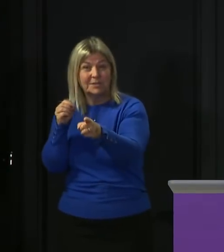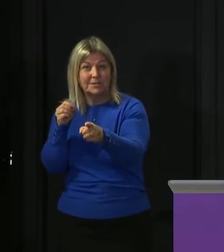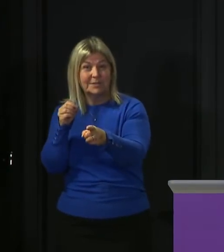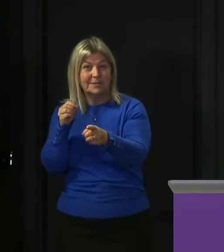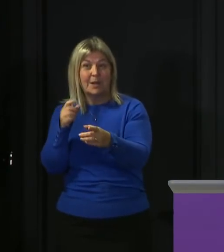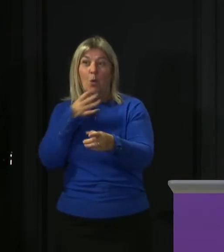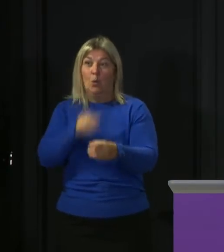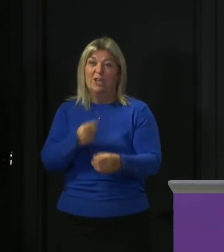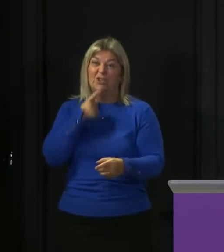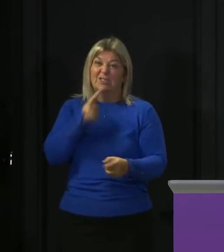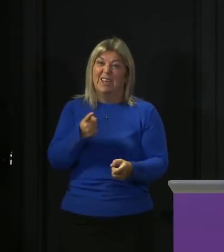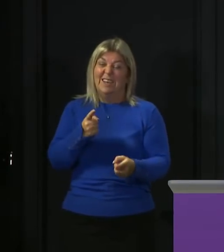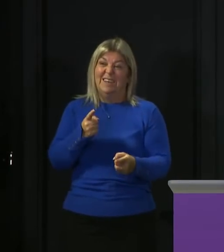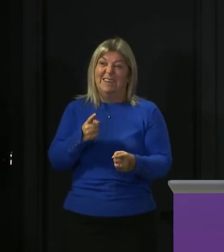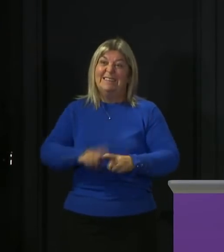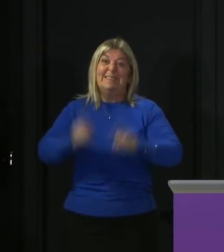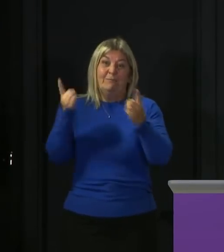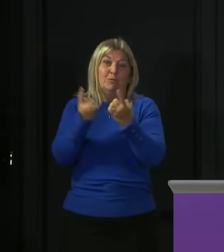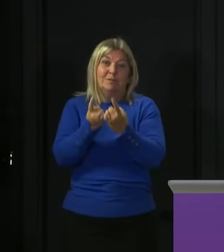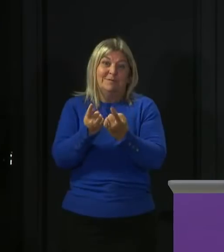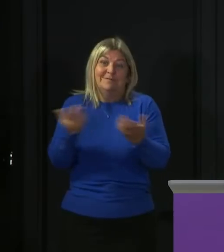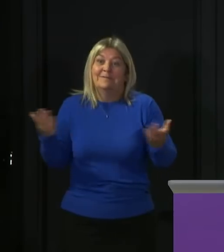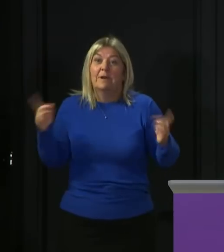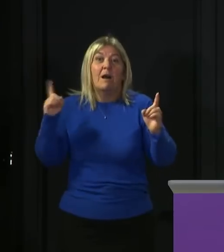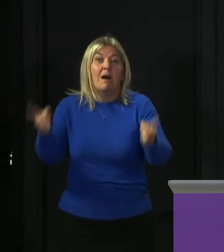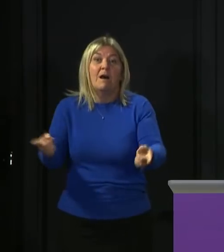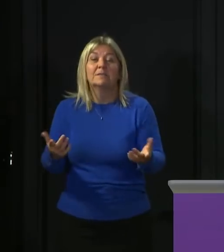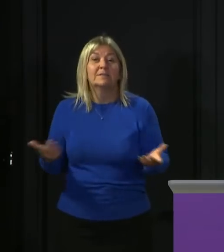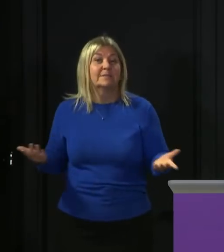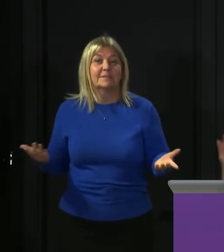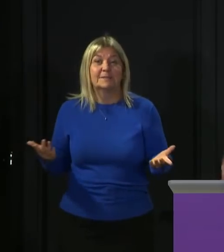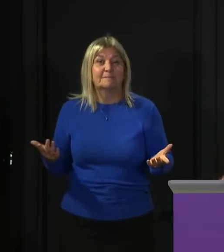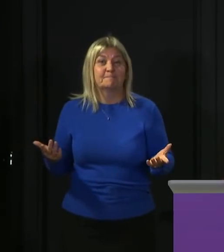but that is the bottom line that we are living with right now, and the other final point,